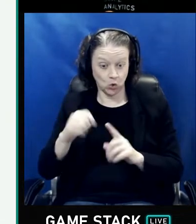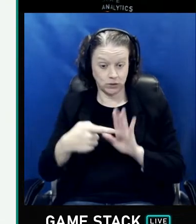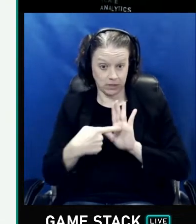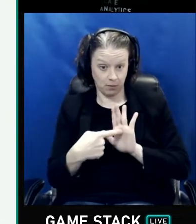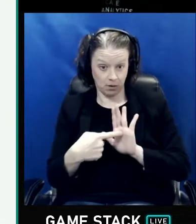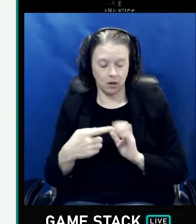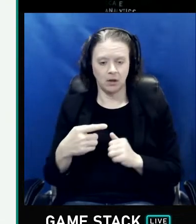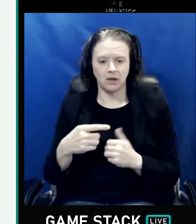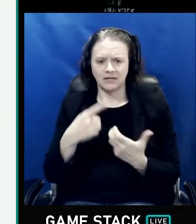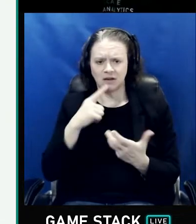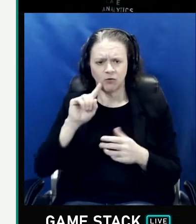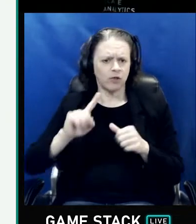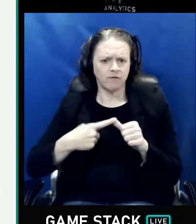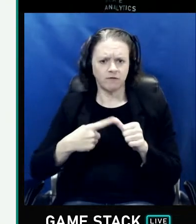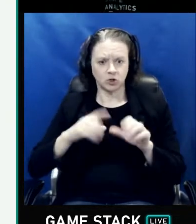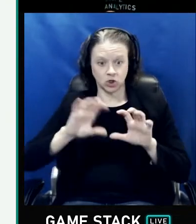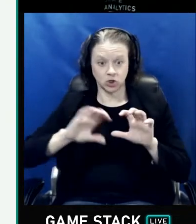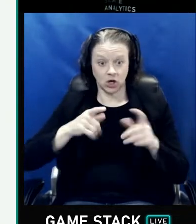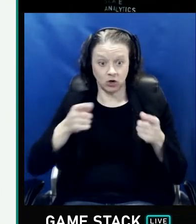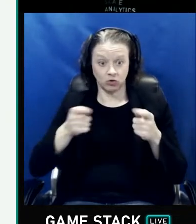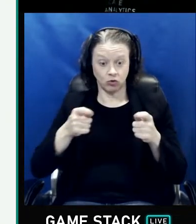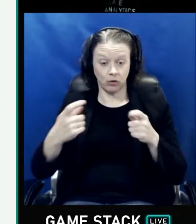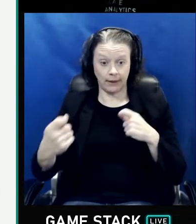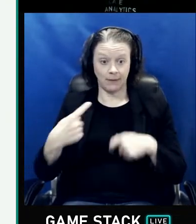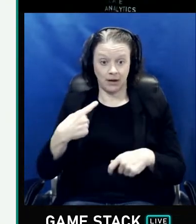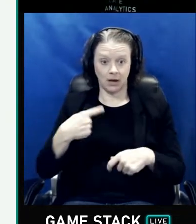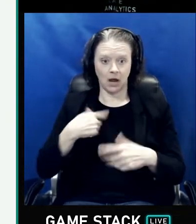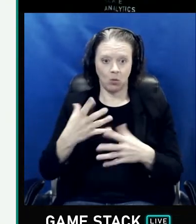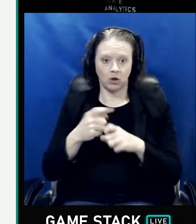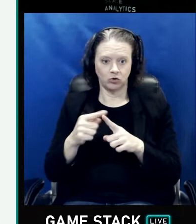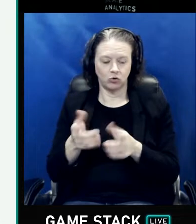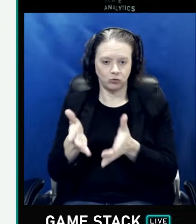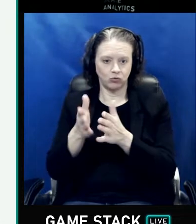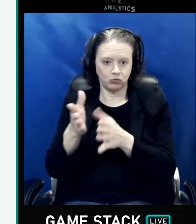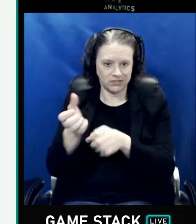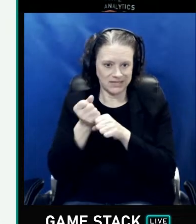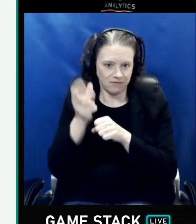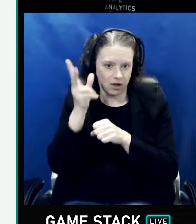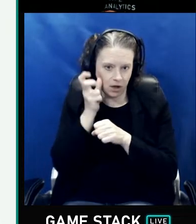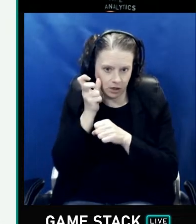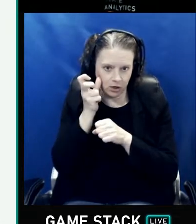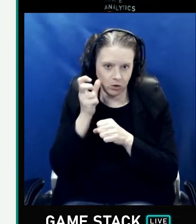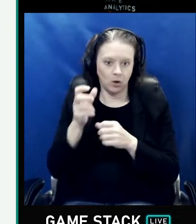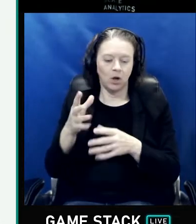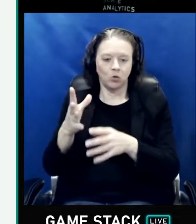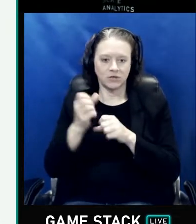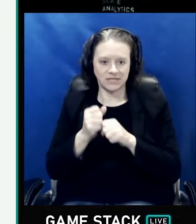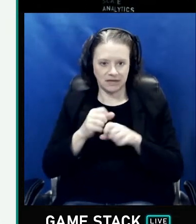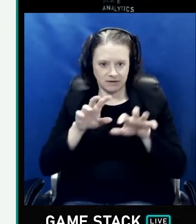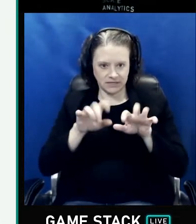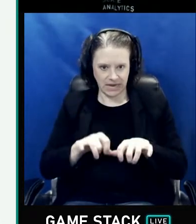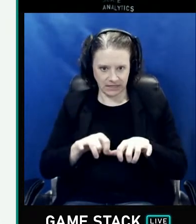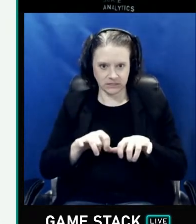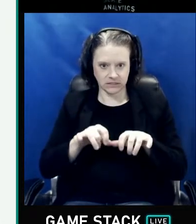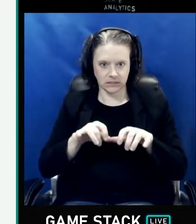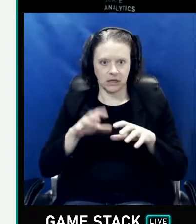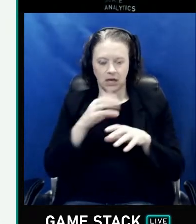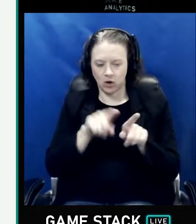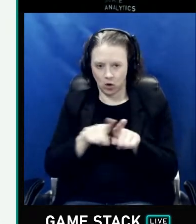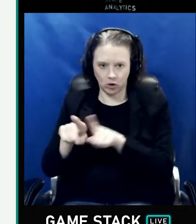I just want to be able to receive audio, receive text and send audio. Basically an open relationship between me and the new user that just came in.